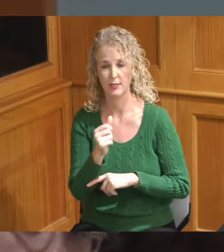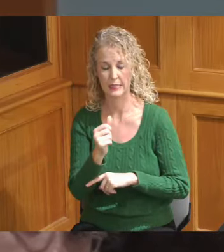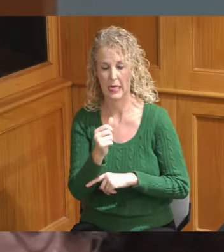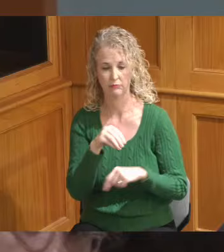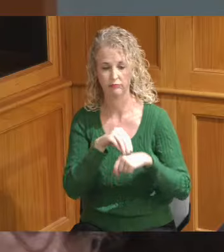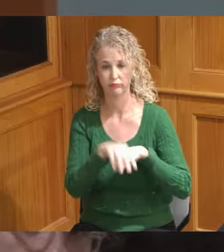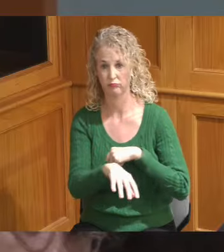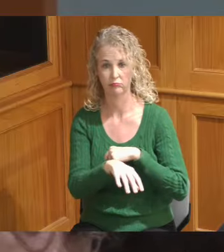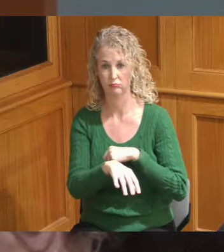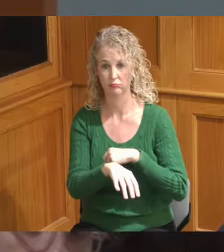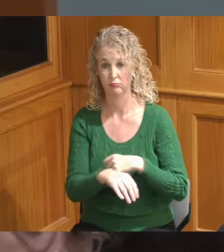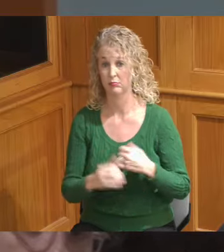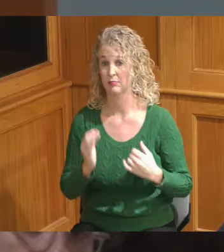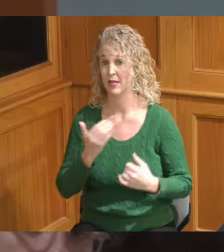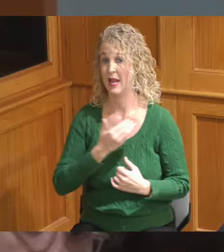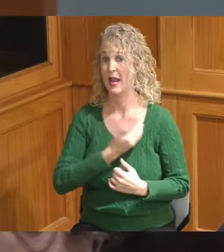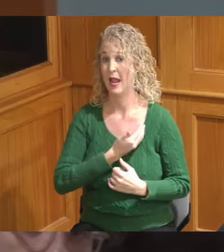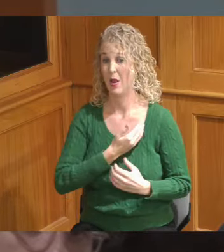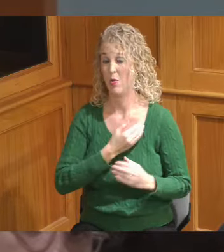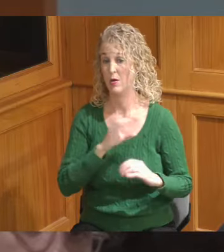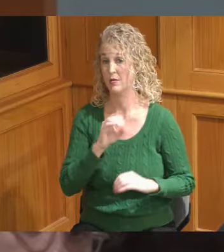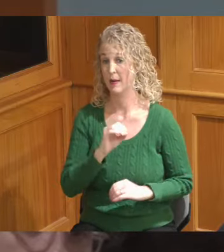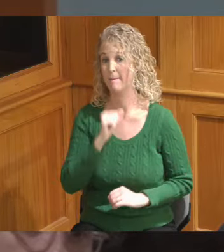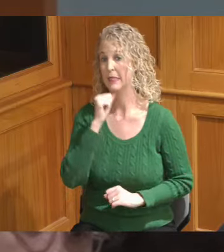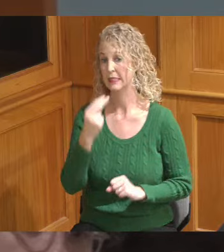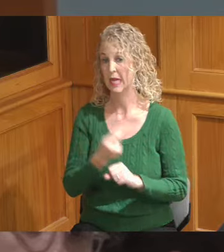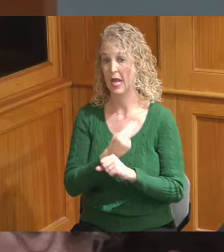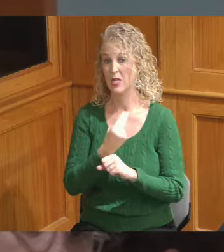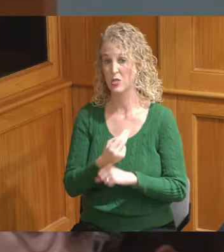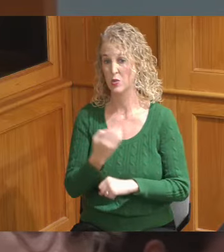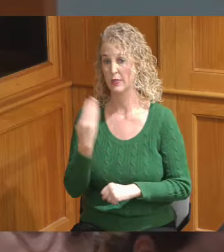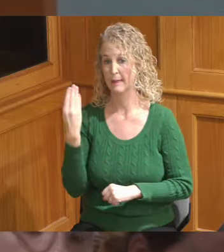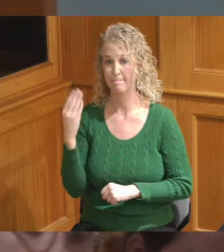the company that we have ours bid from is not using that blue colorant. It's more of a straight